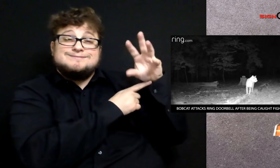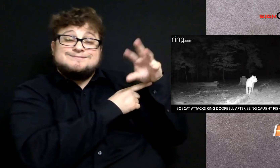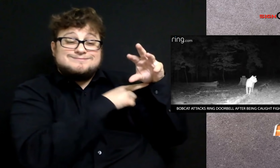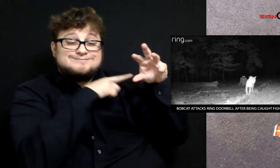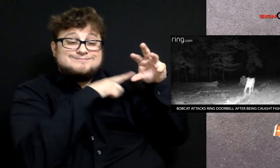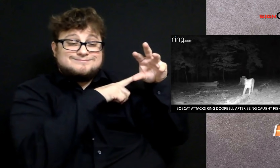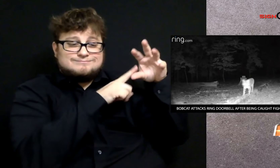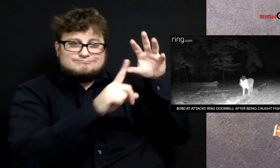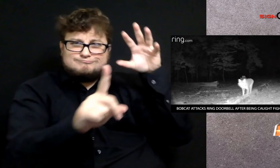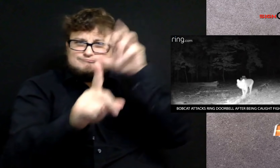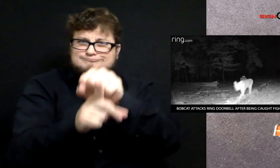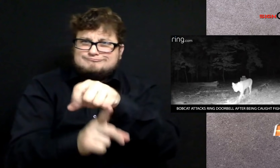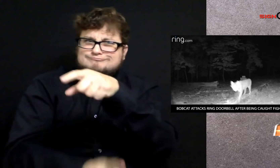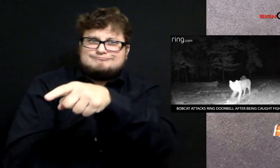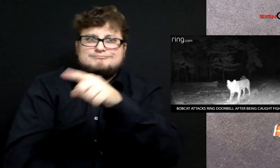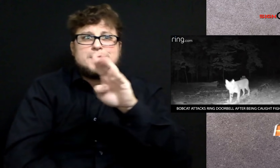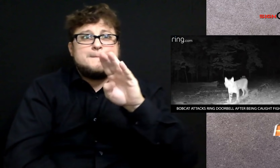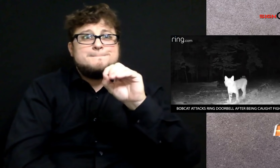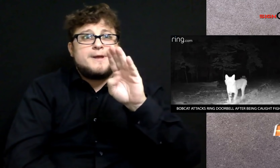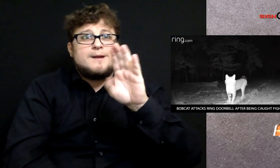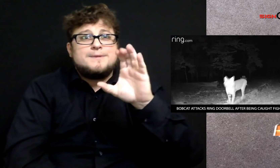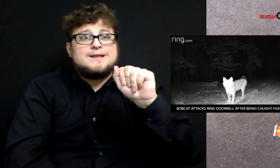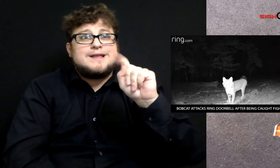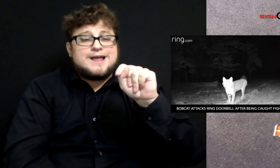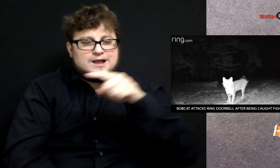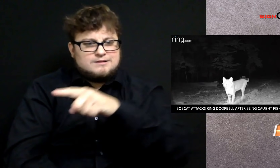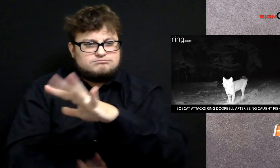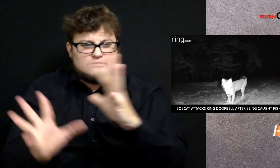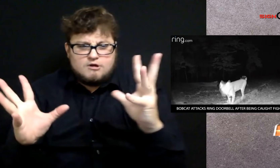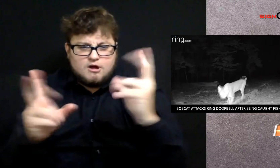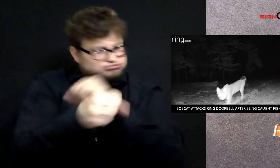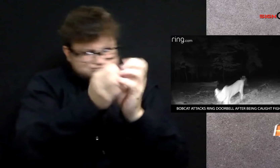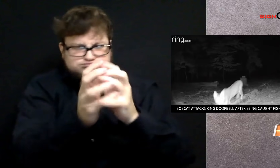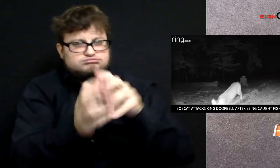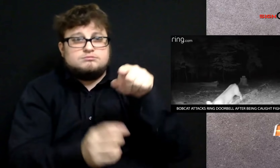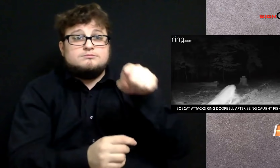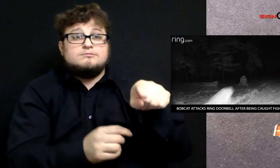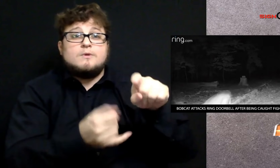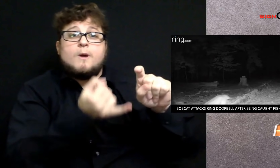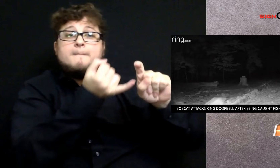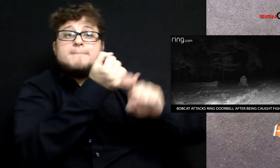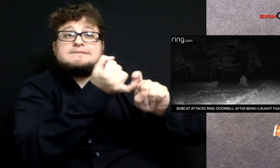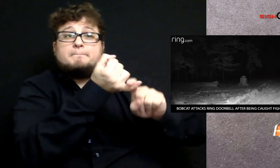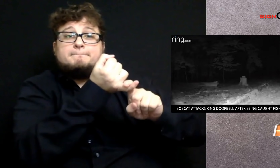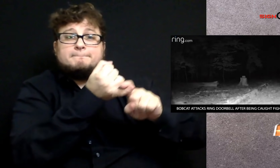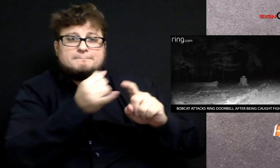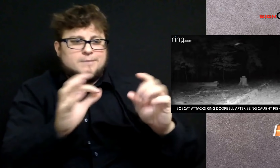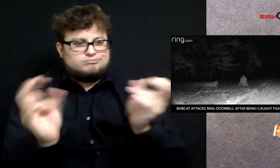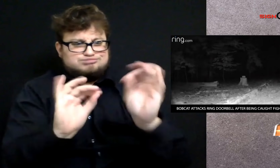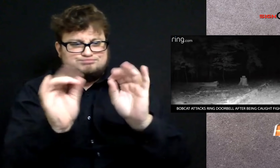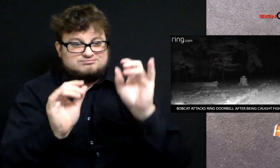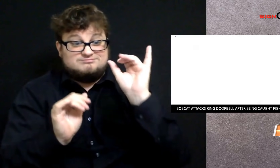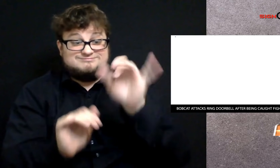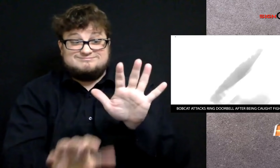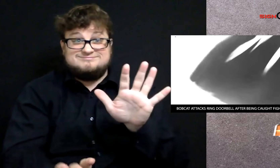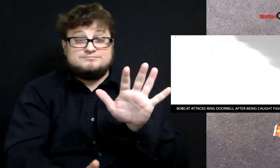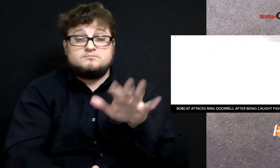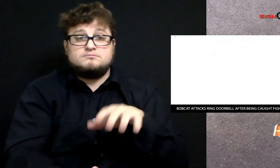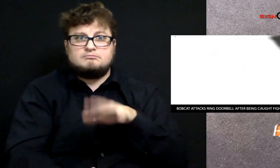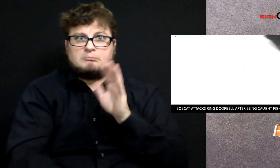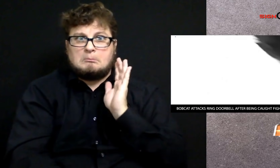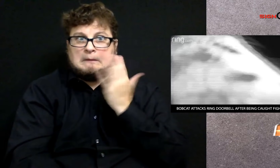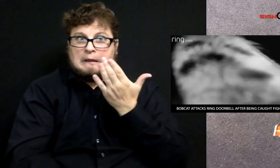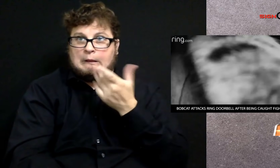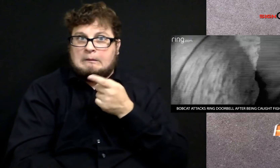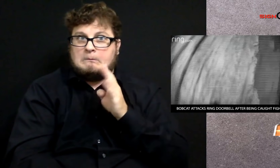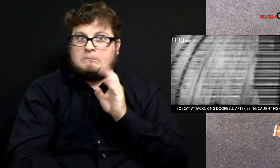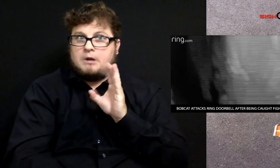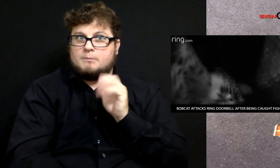in Kennesaw Georgia in Metro Atlanta a bobcat fighting with an opossum apparently did not